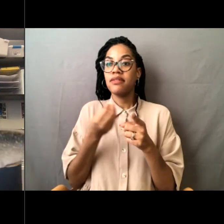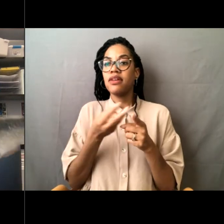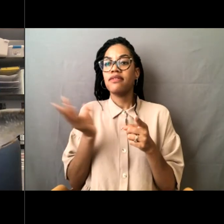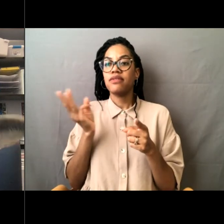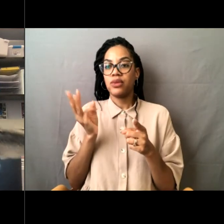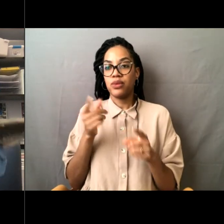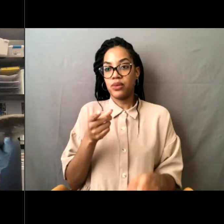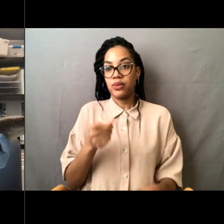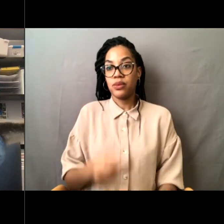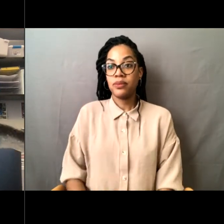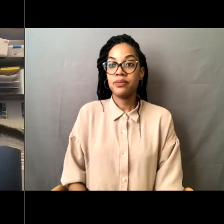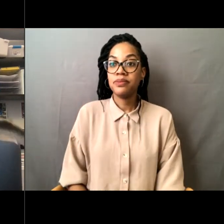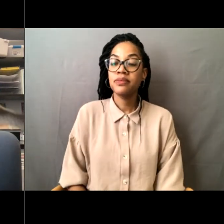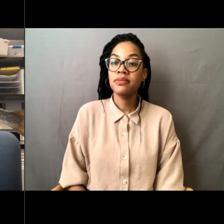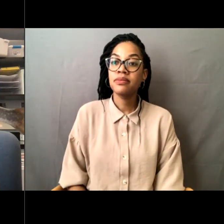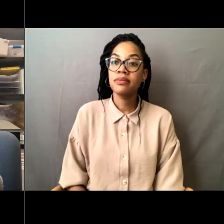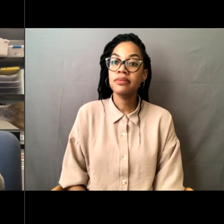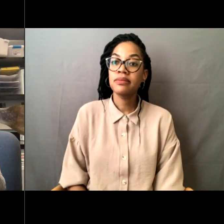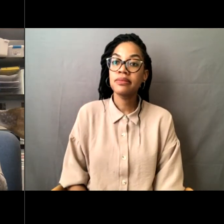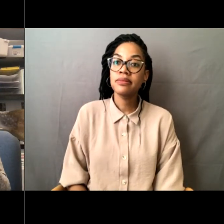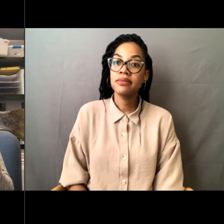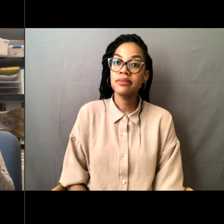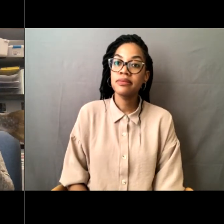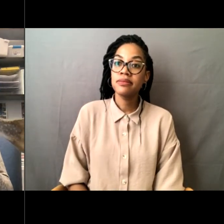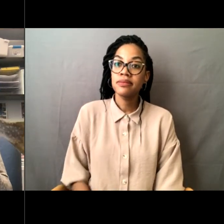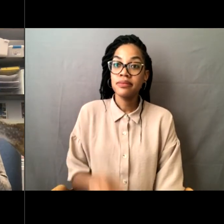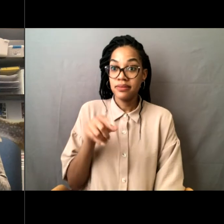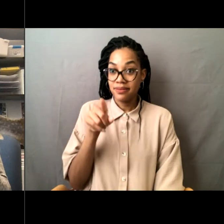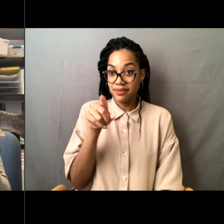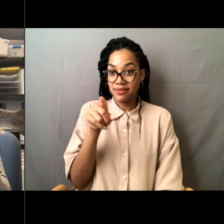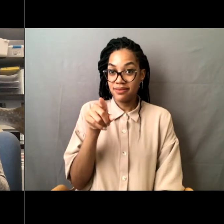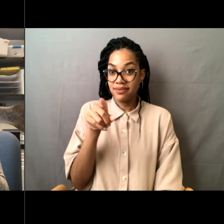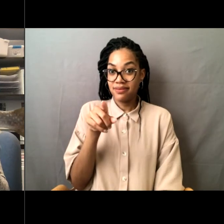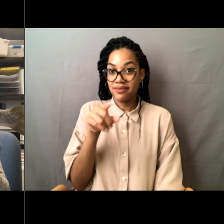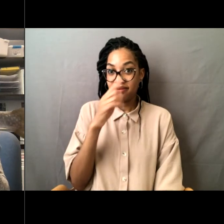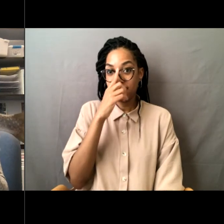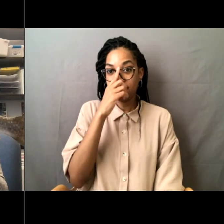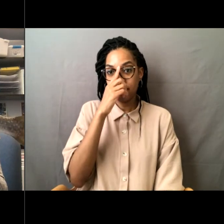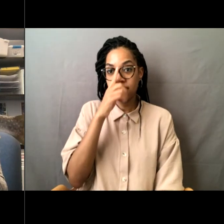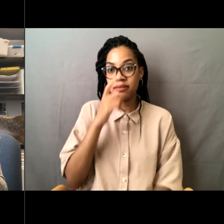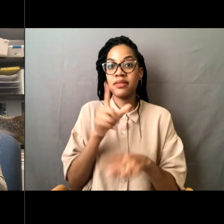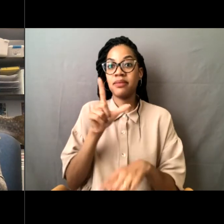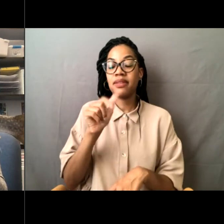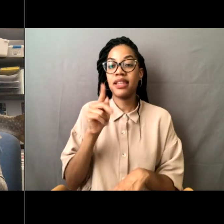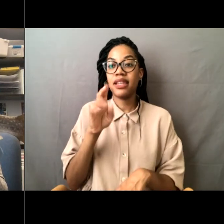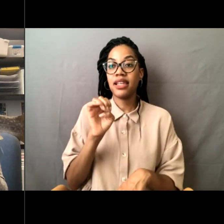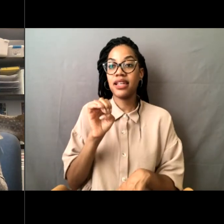So this is our first lake trout. So this is from Lake Champlain, and you can kind of see some of those features